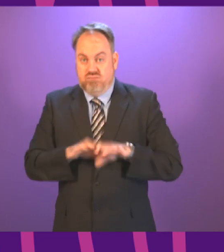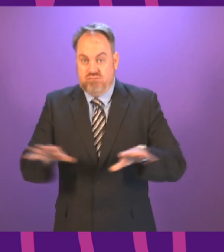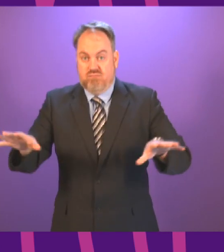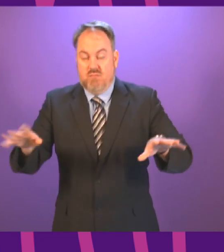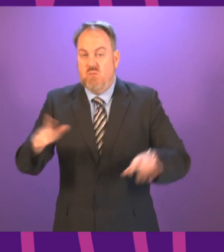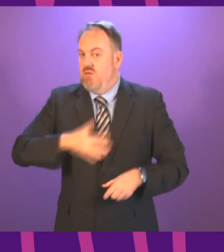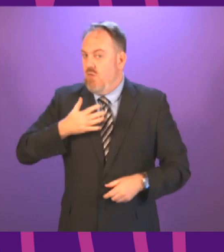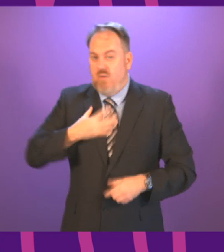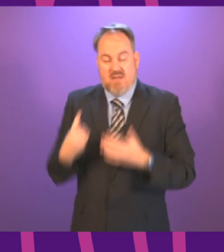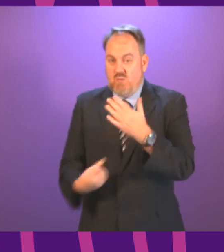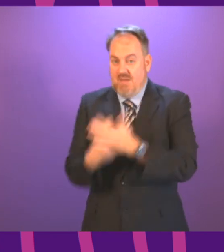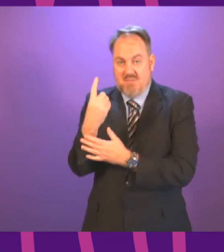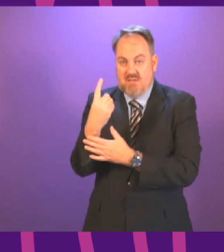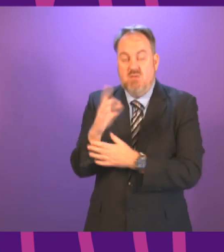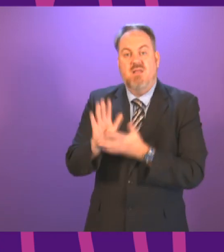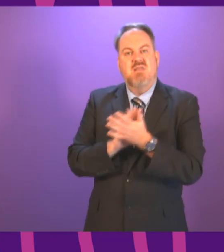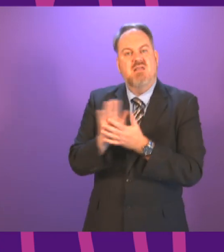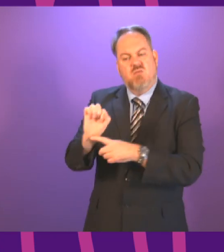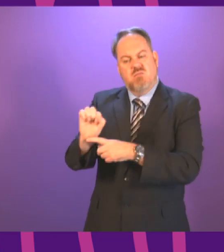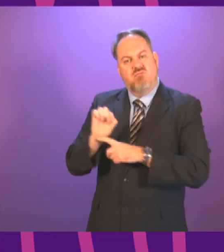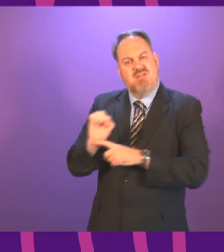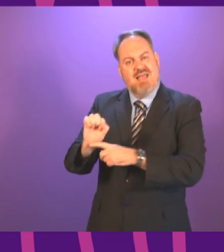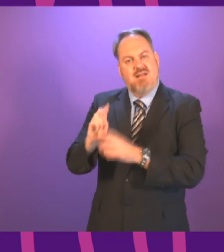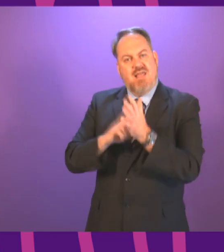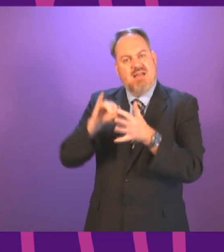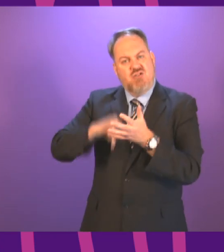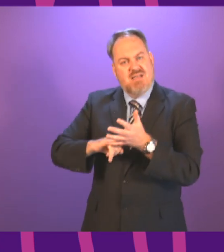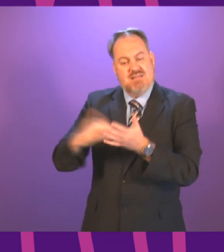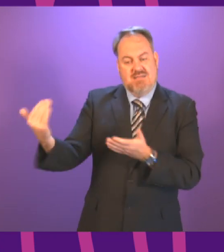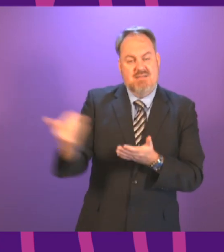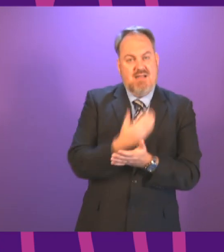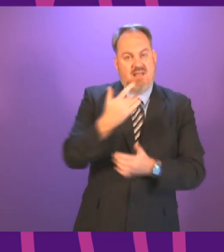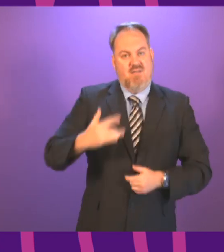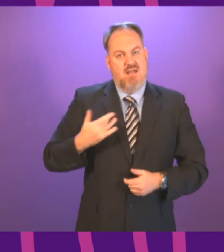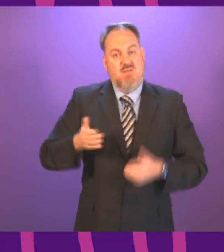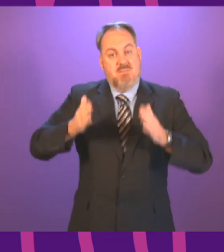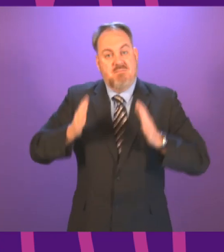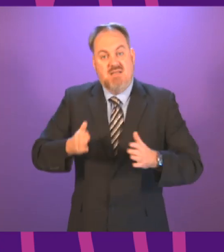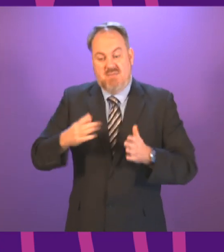winter, to protect the country and the national health service and to save lives, is a reduction